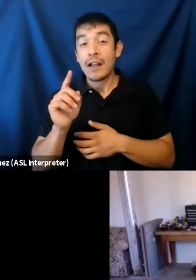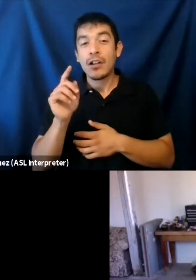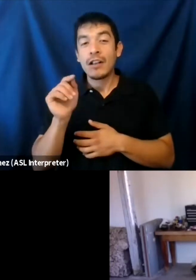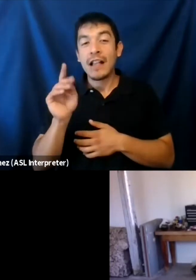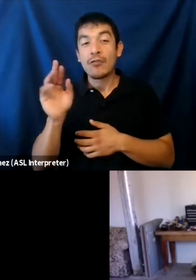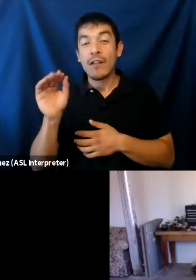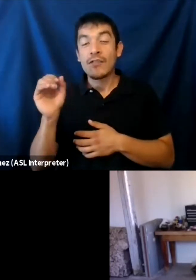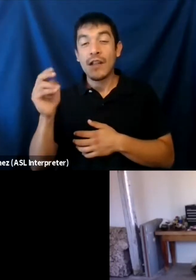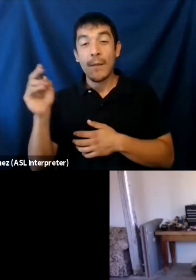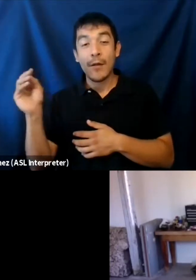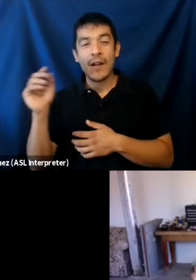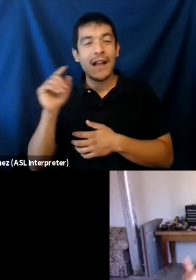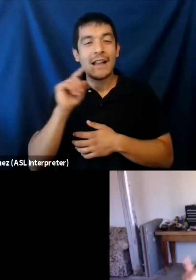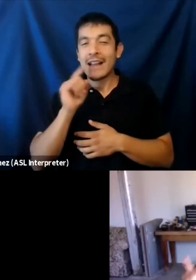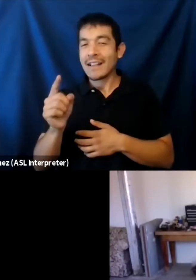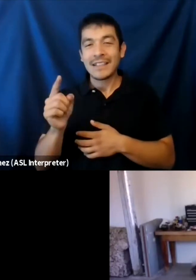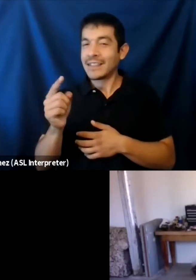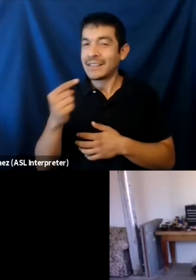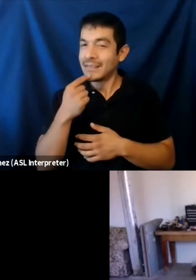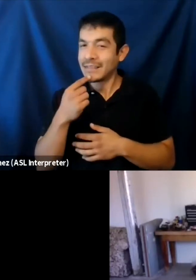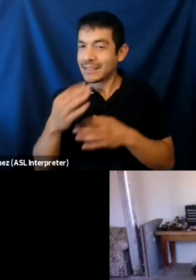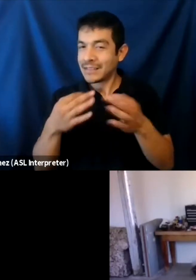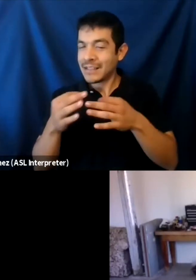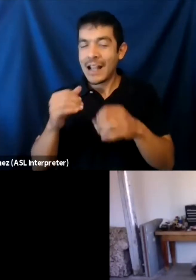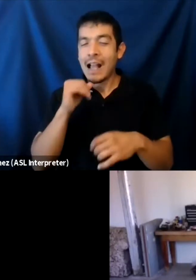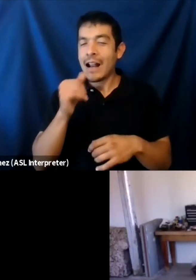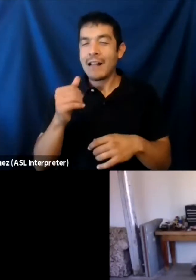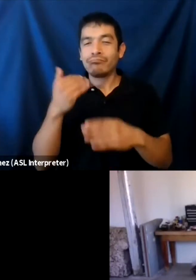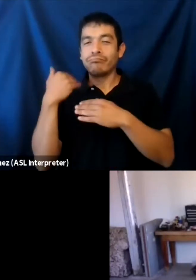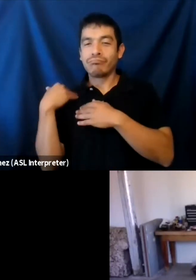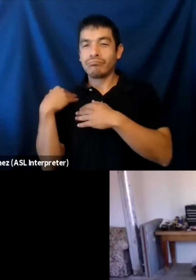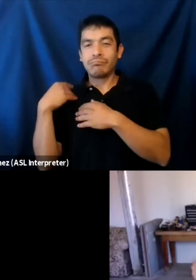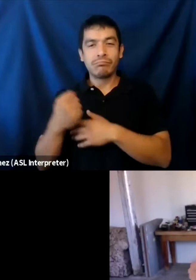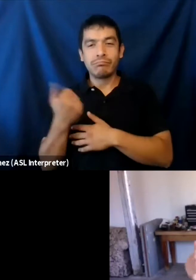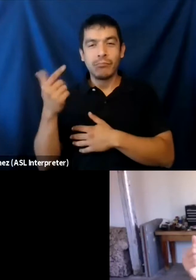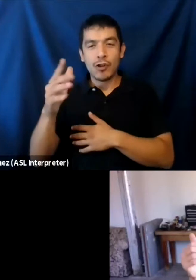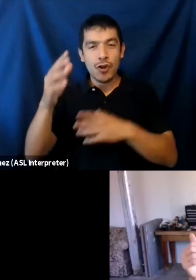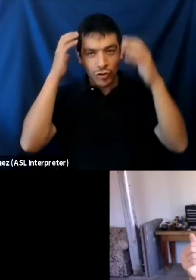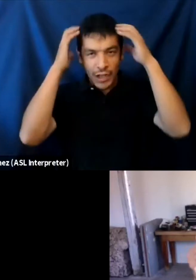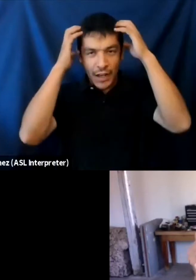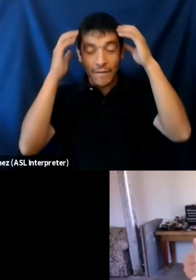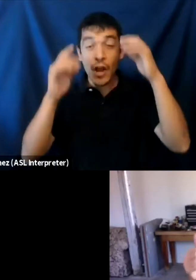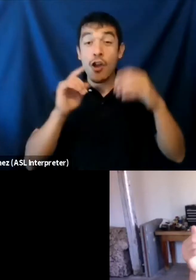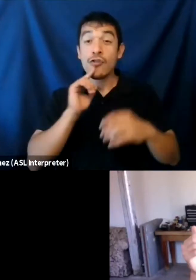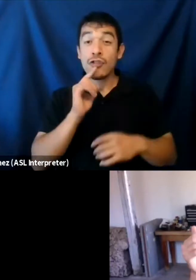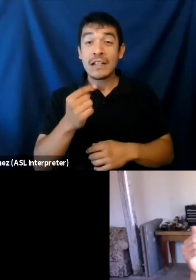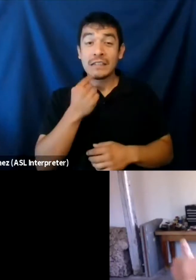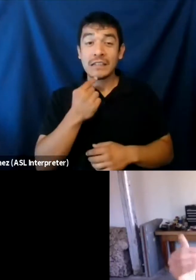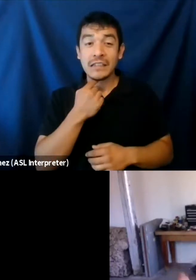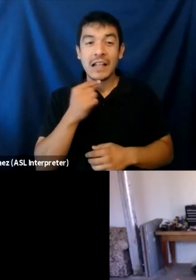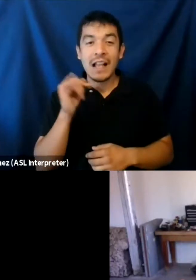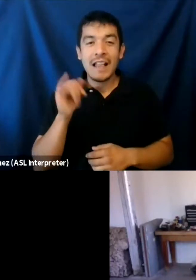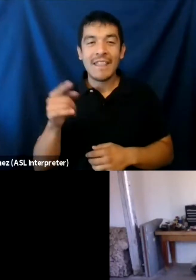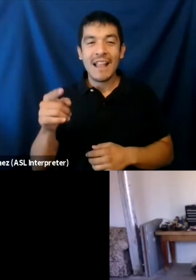wasn't claiming that it got rid of the shampoo, they were claiming that there was a sort of finite dandruff resolution